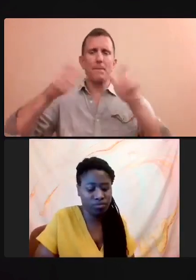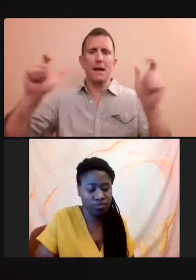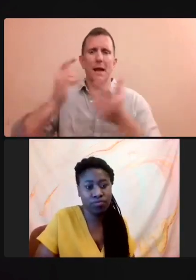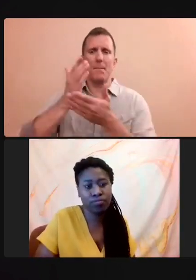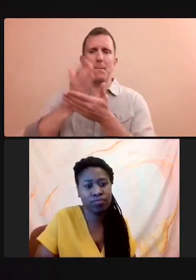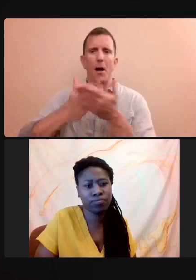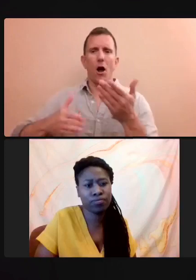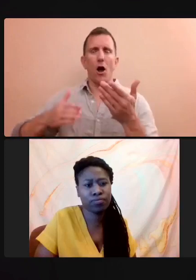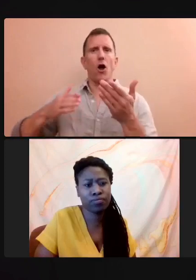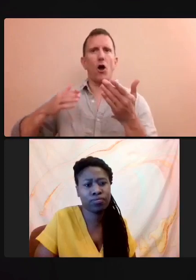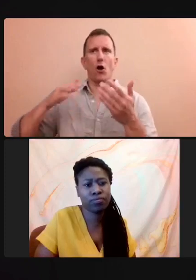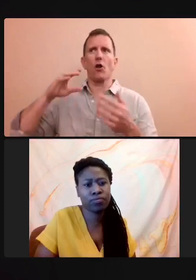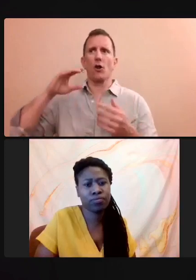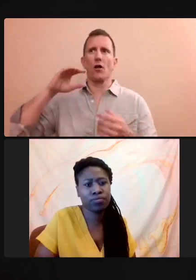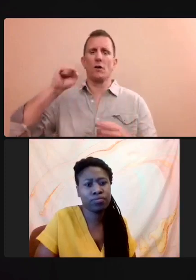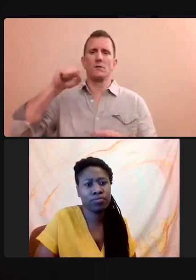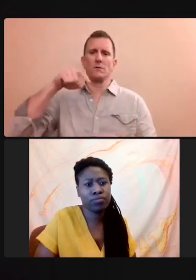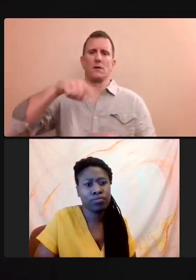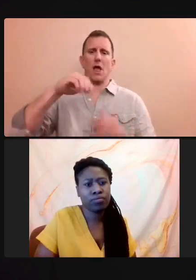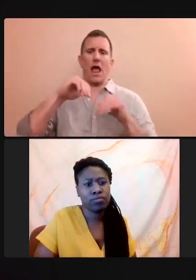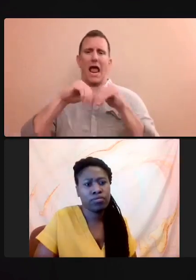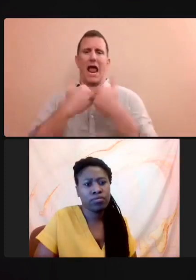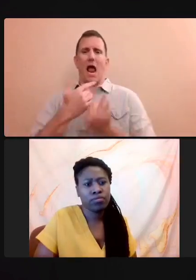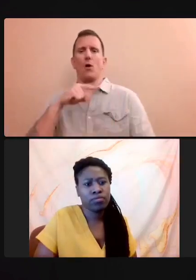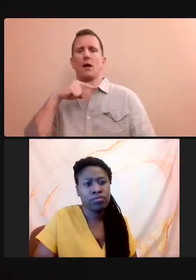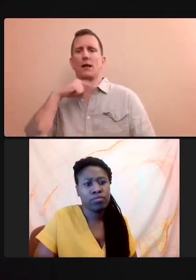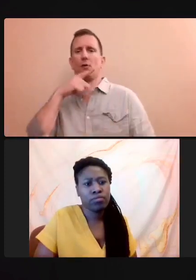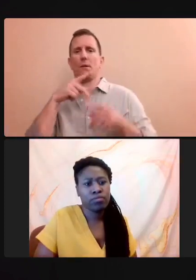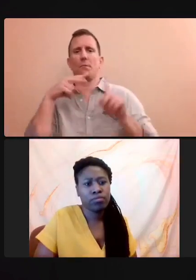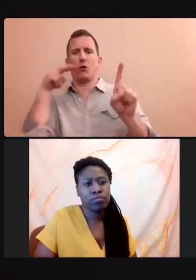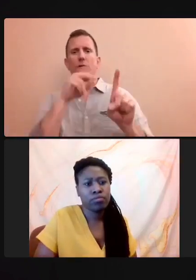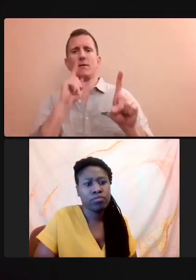in the interpreting training program, then you take American Sign Language.